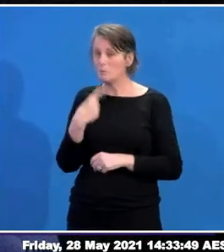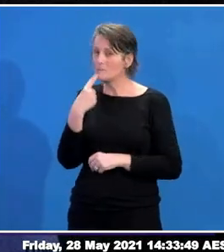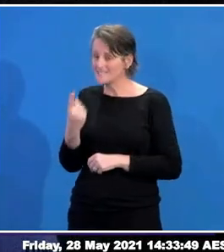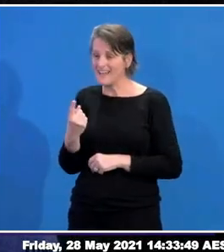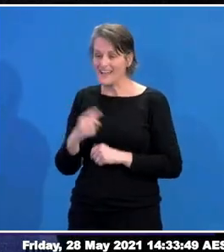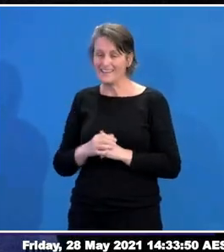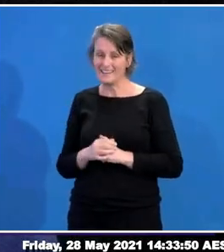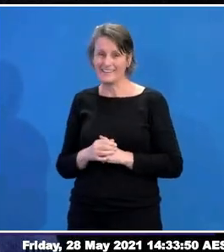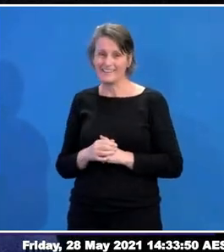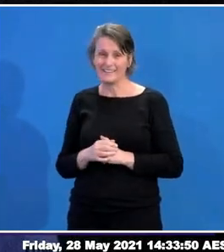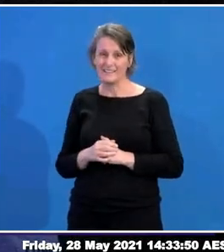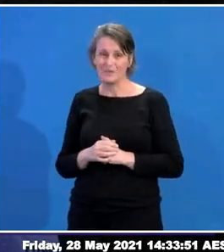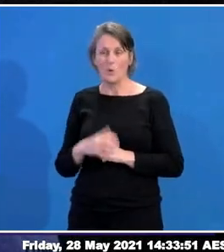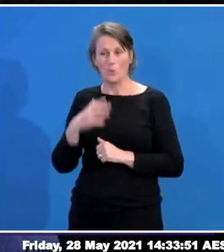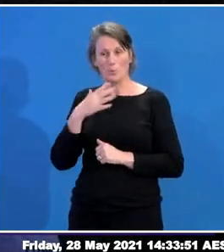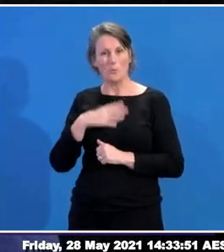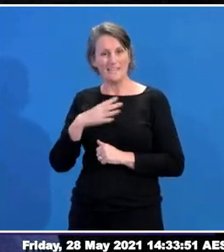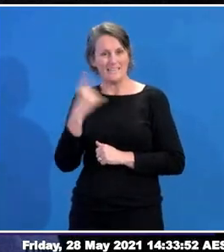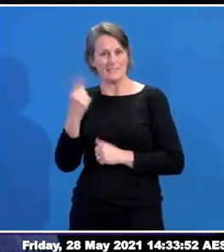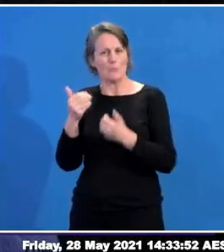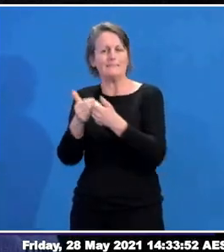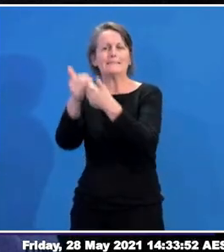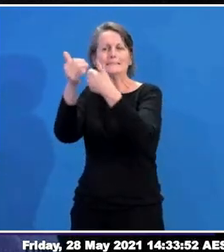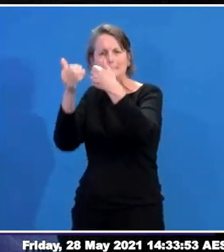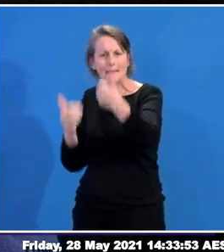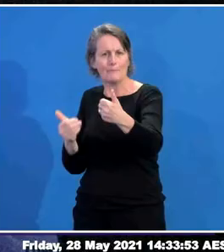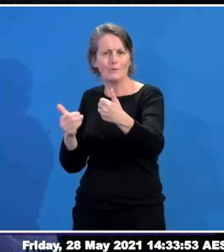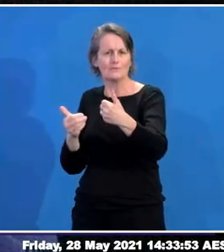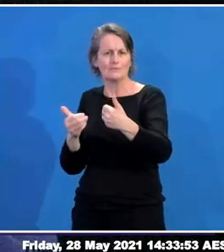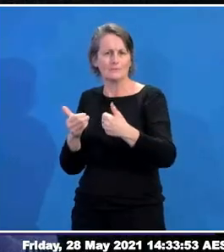that we are interested in an objective assessment of certain matters that we are